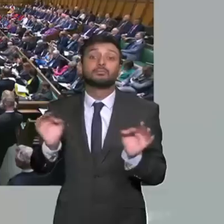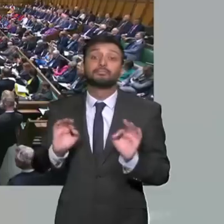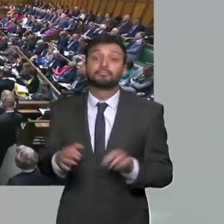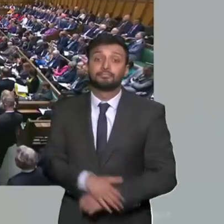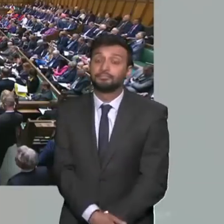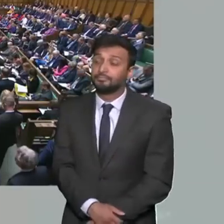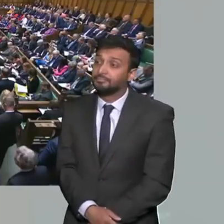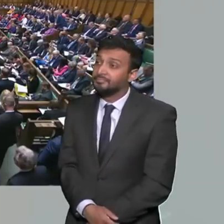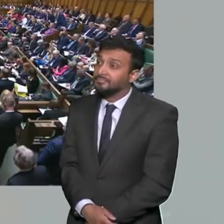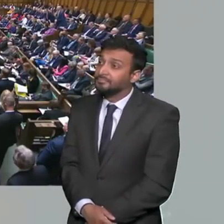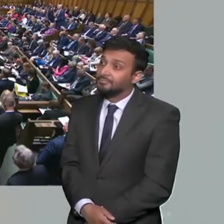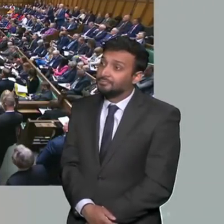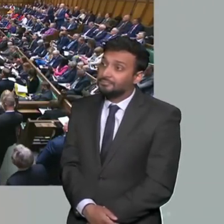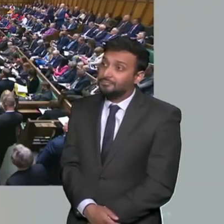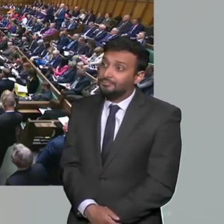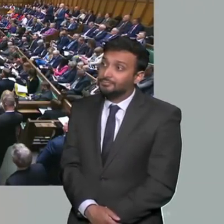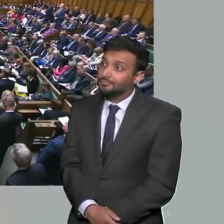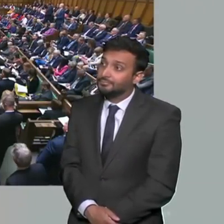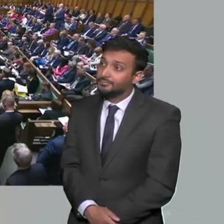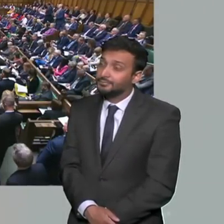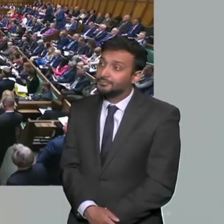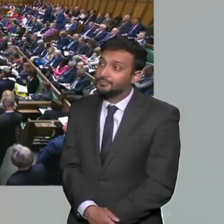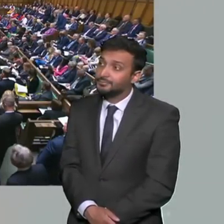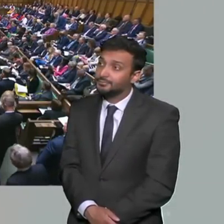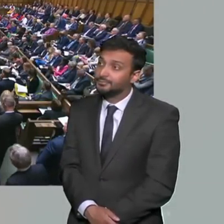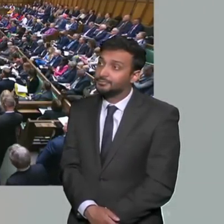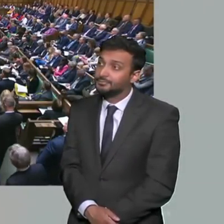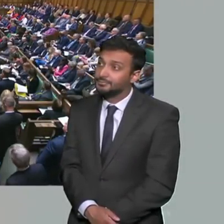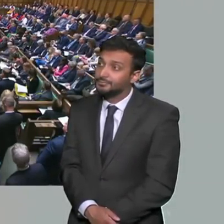Christian Wakeford (Bury South) (Lab) Q12.